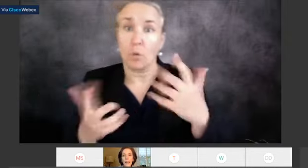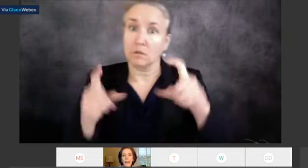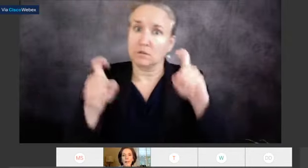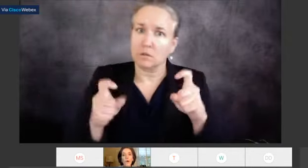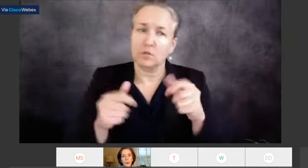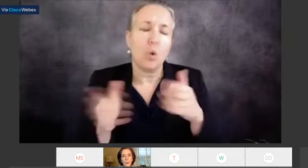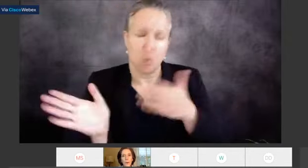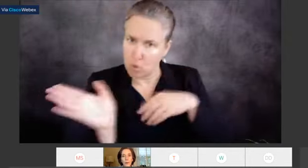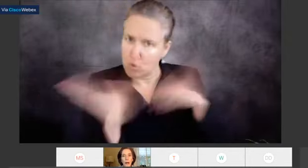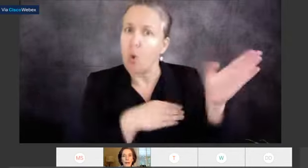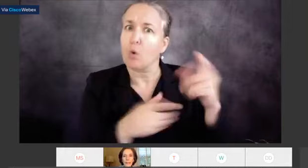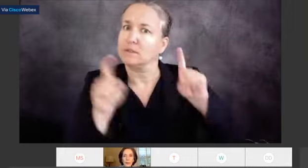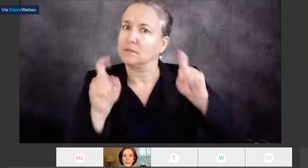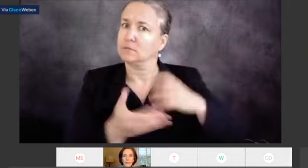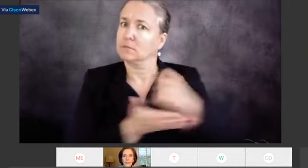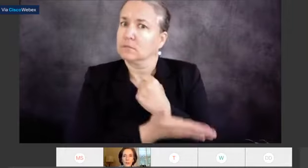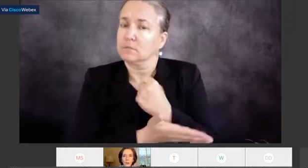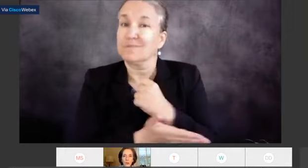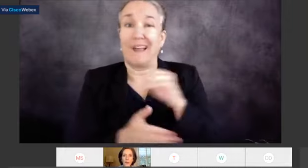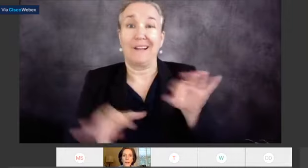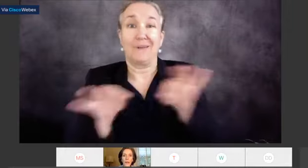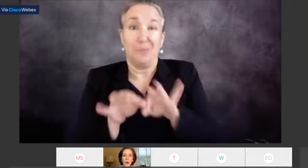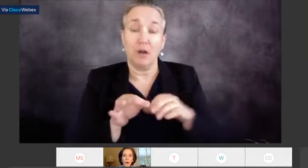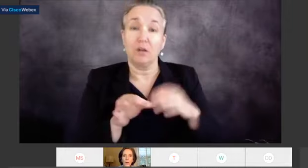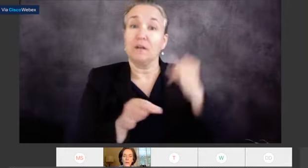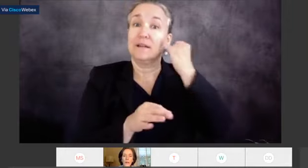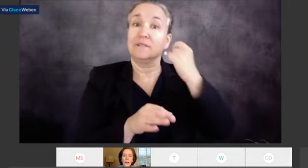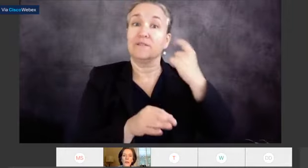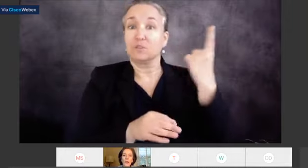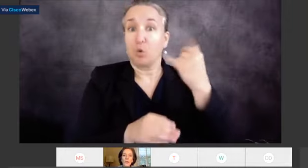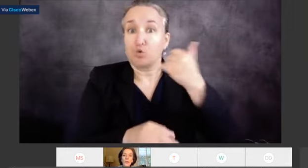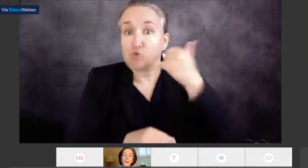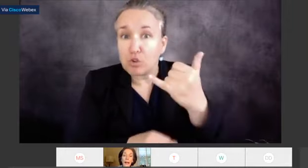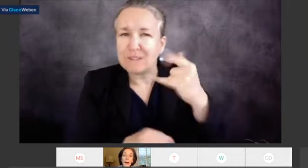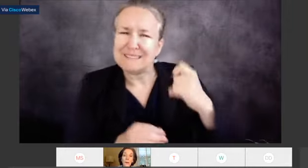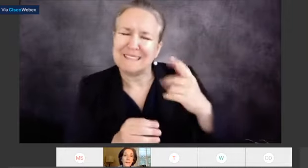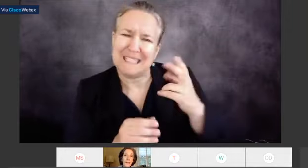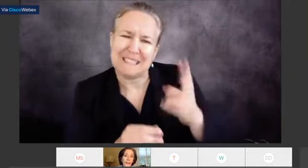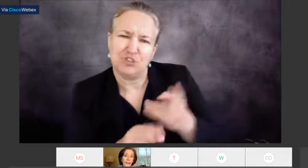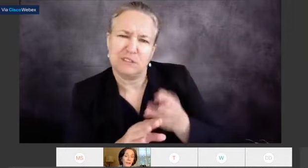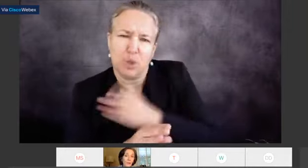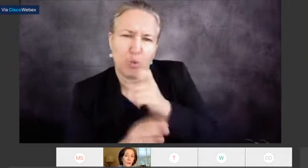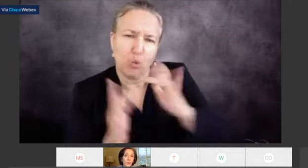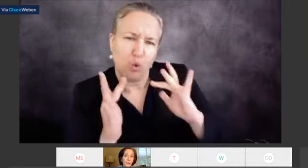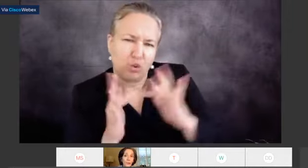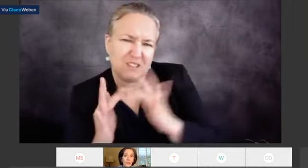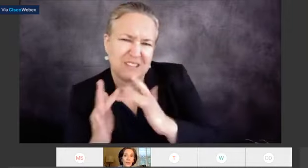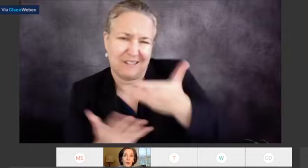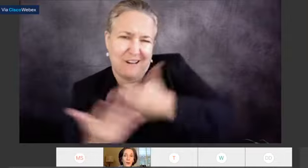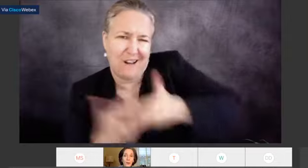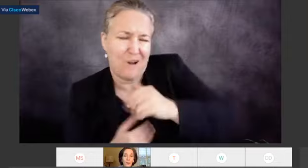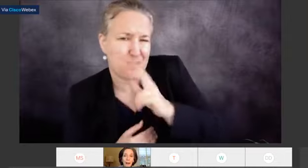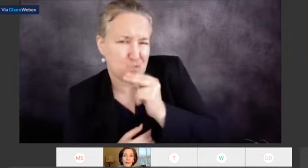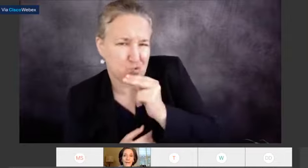and cooperate with contact tracing should you get called so we now today have a new tool in our toolbox